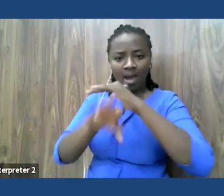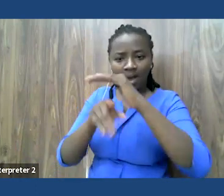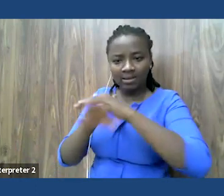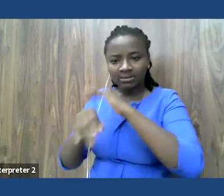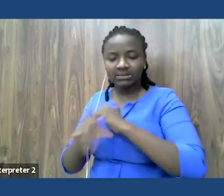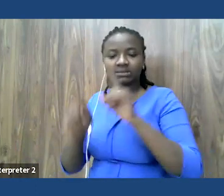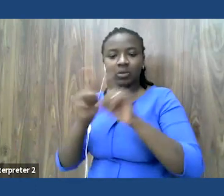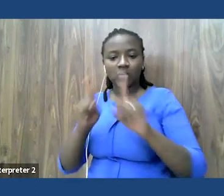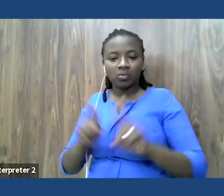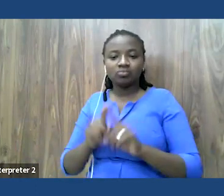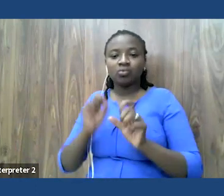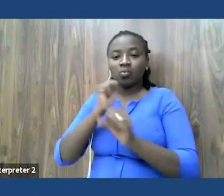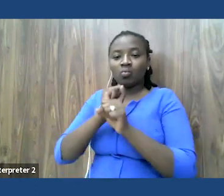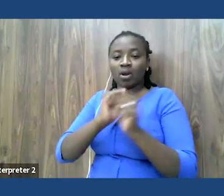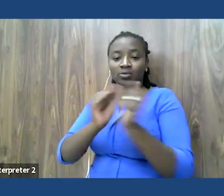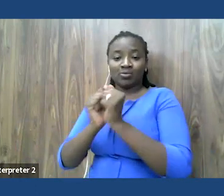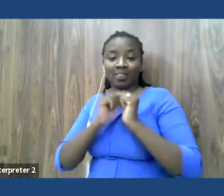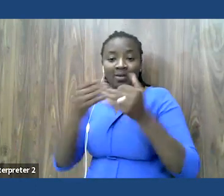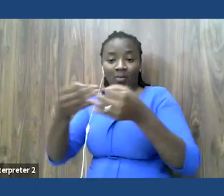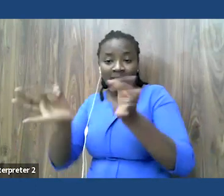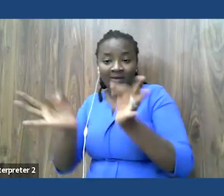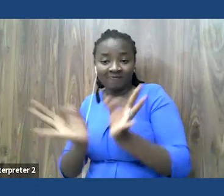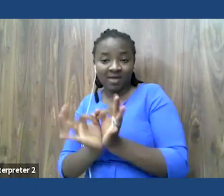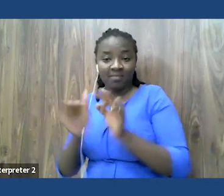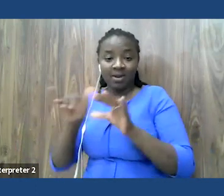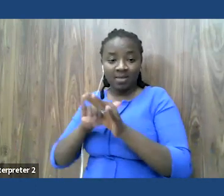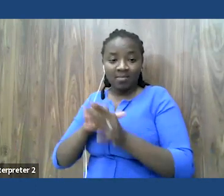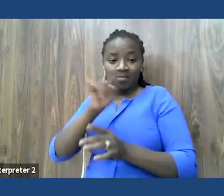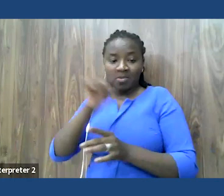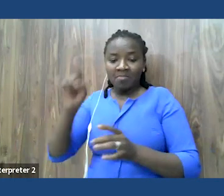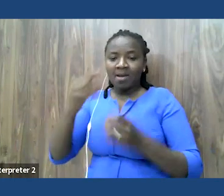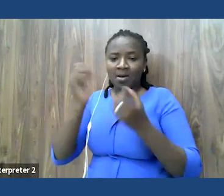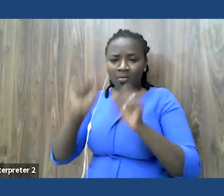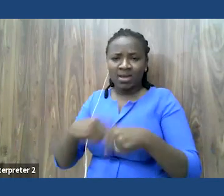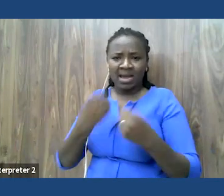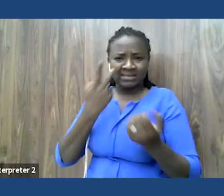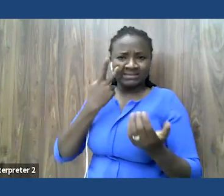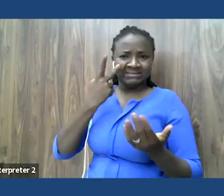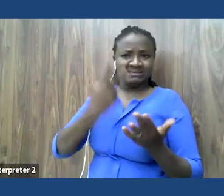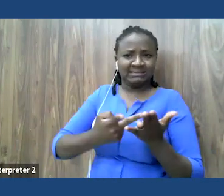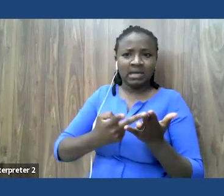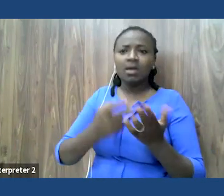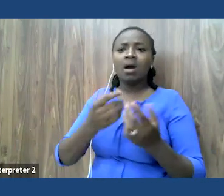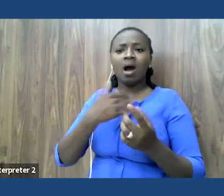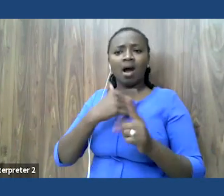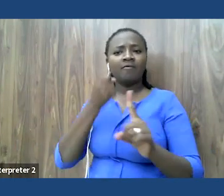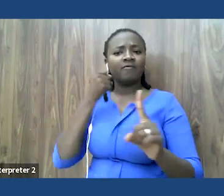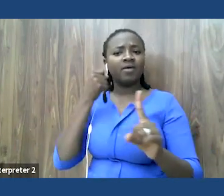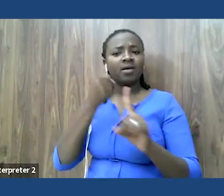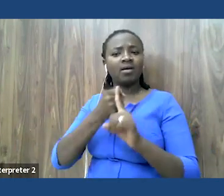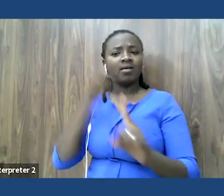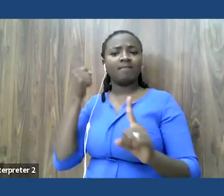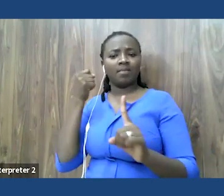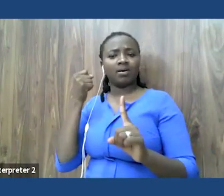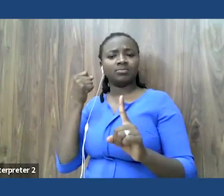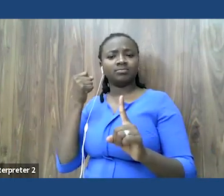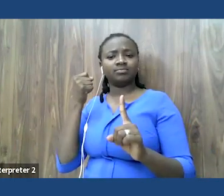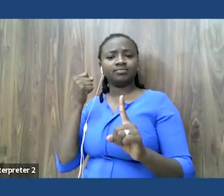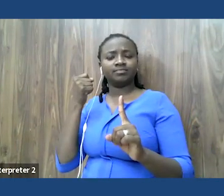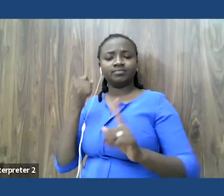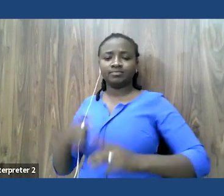their anymore member or loved one magnifies the impact and just to comfort that people